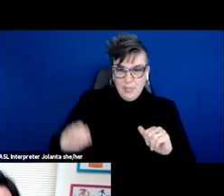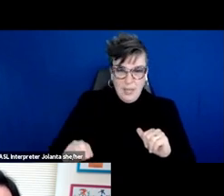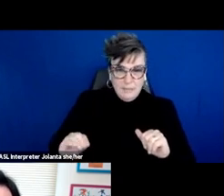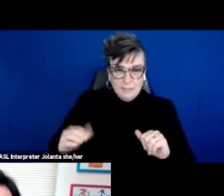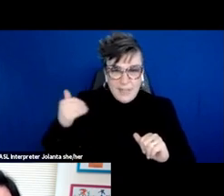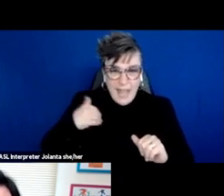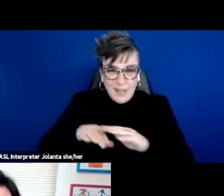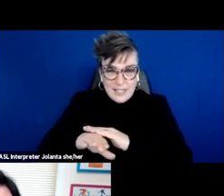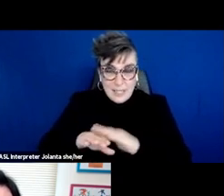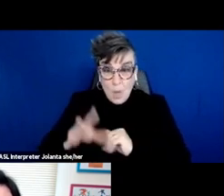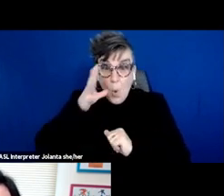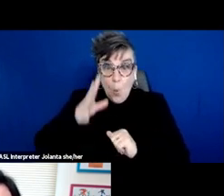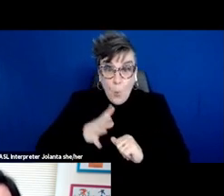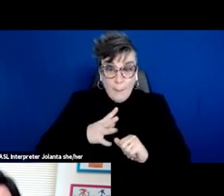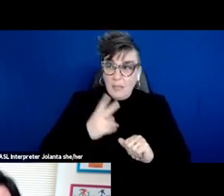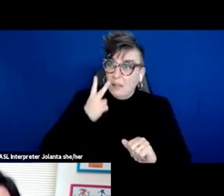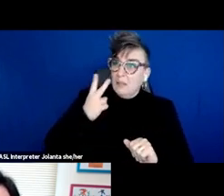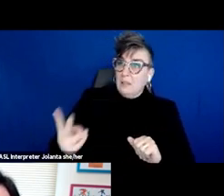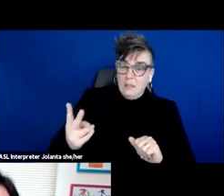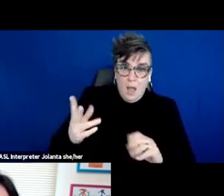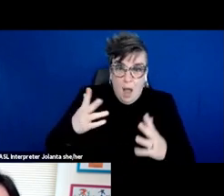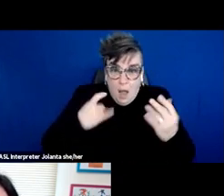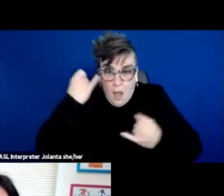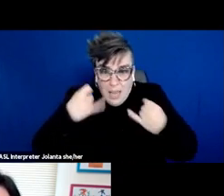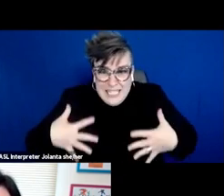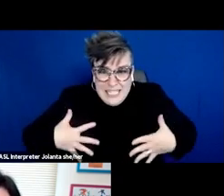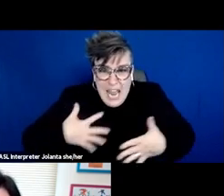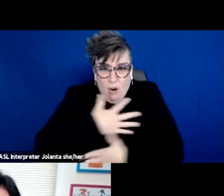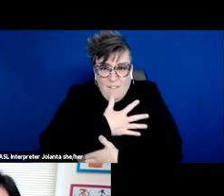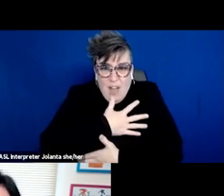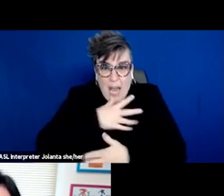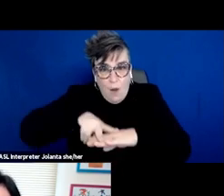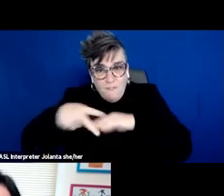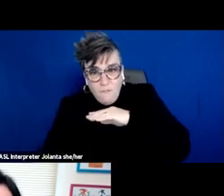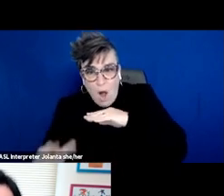rightfully terrified of being dropped. We heard from Jennifer yesterday about her horrifying